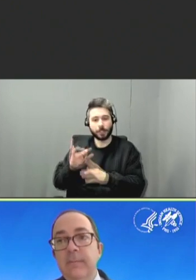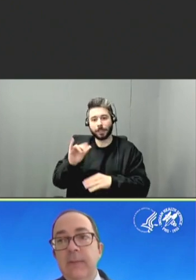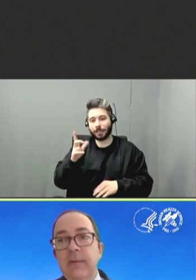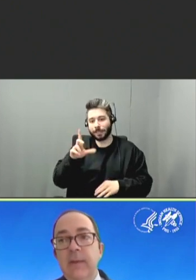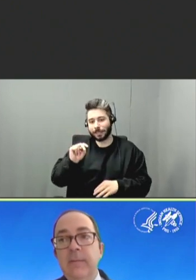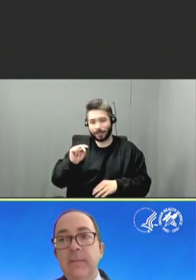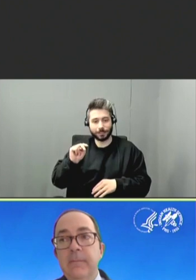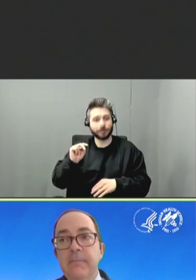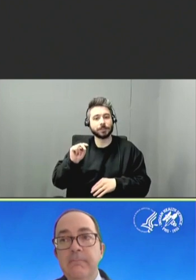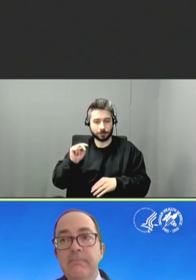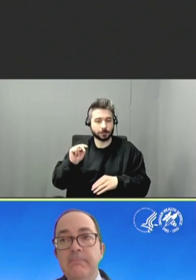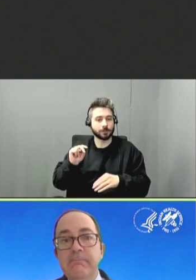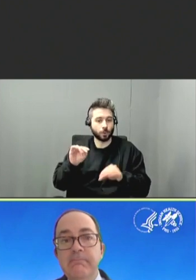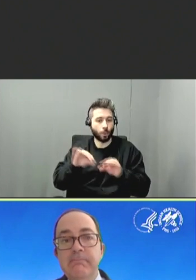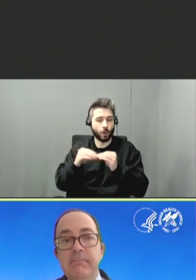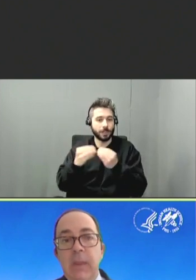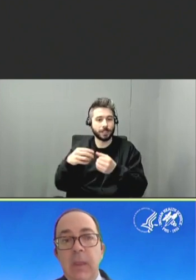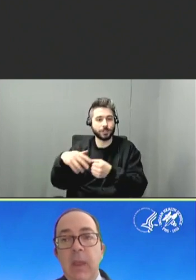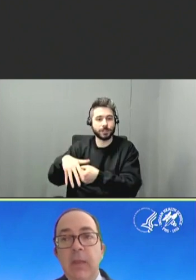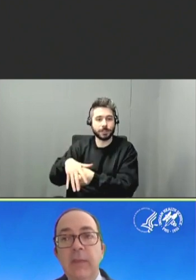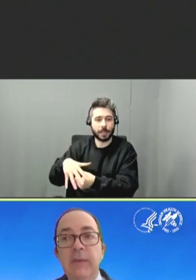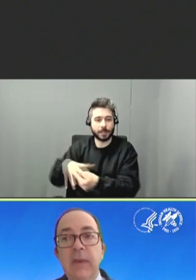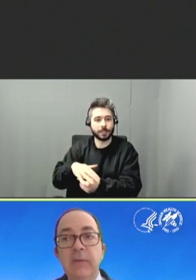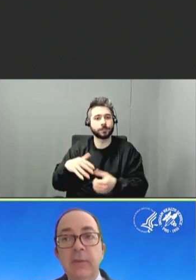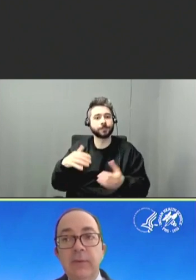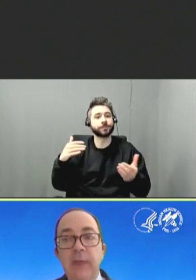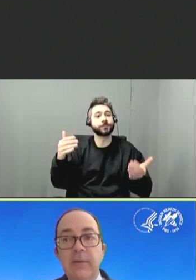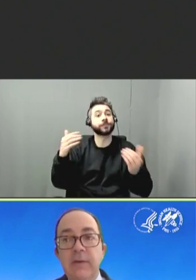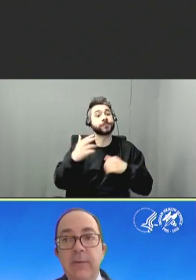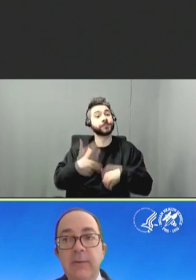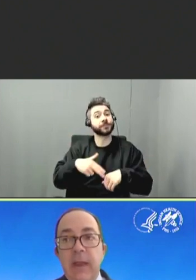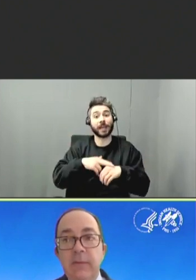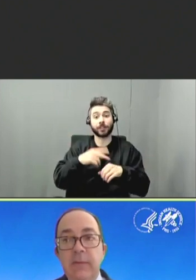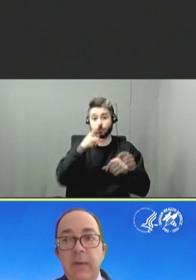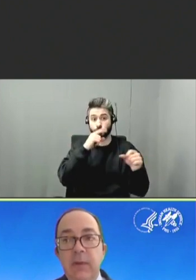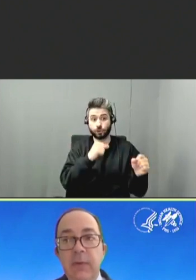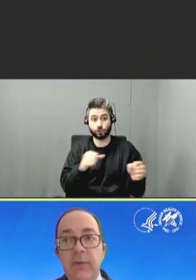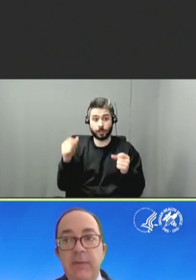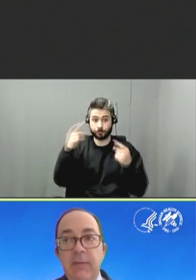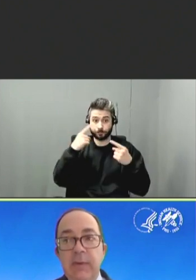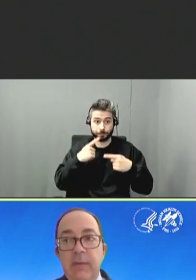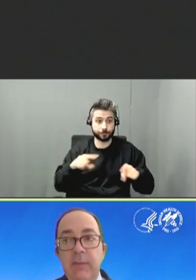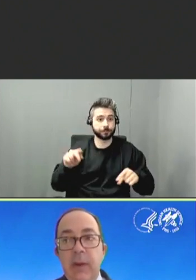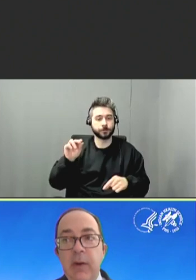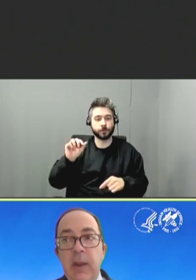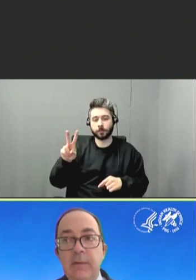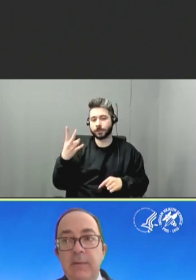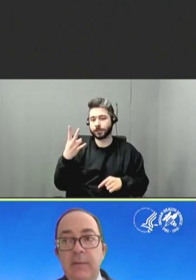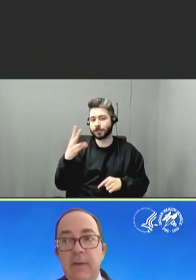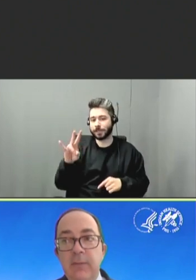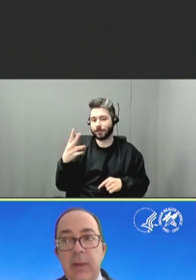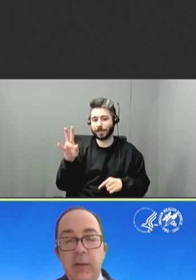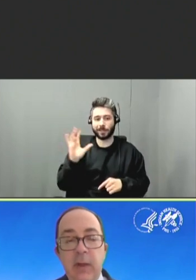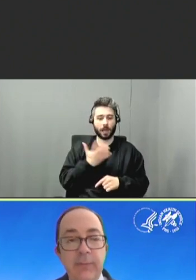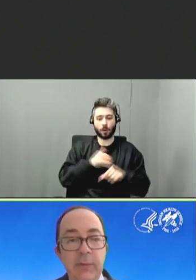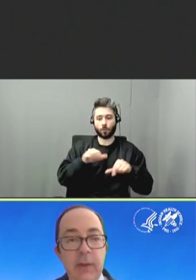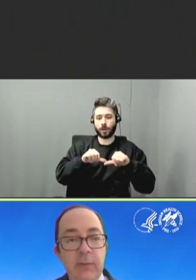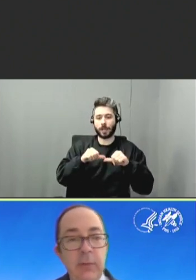Next slide. This national strategy was announced on November 17, by our agency chief medical officer Dr.